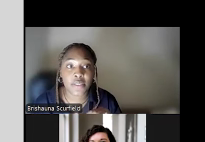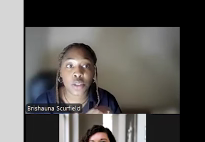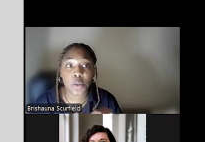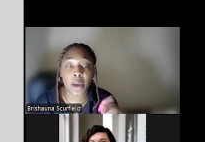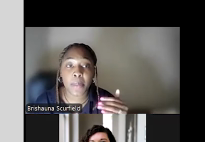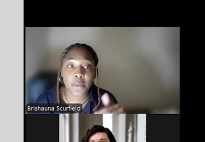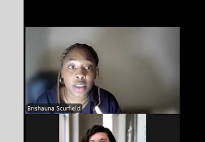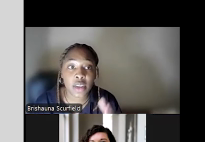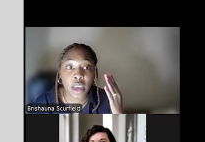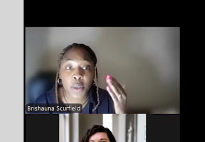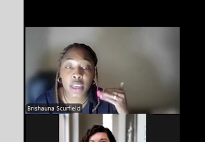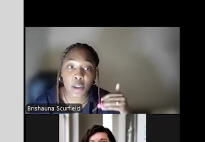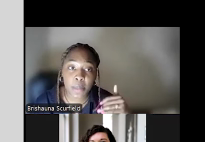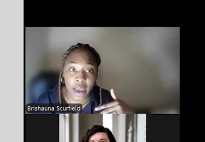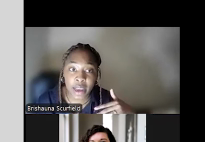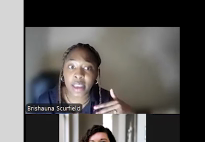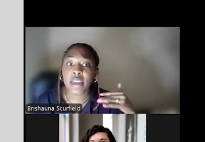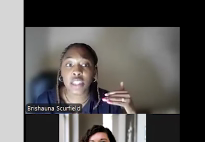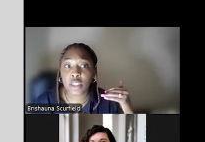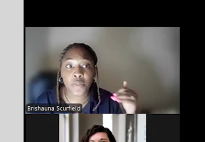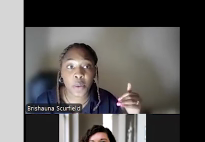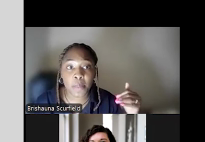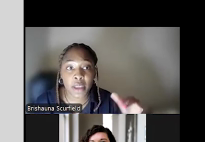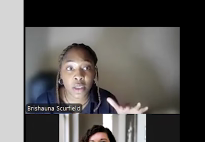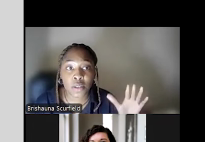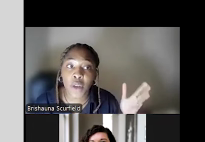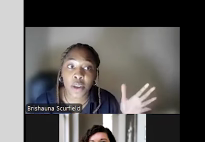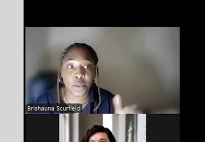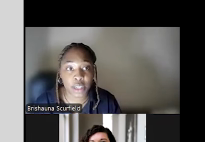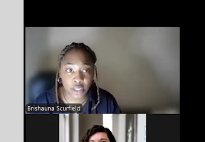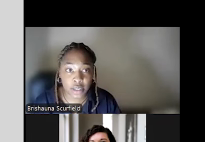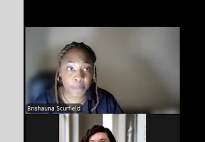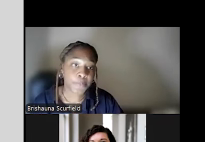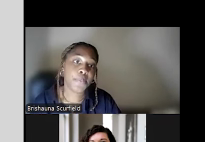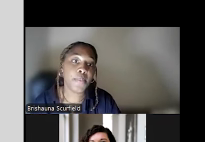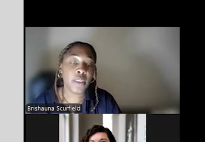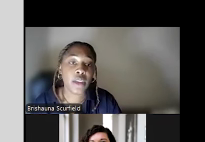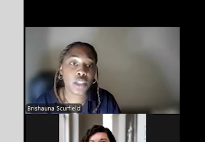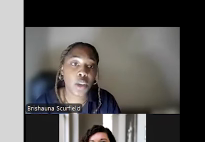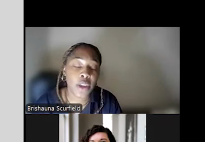have to come back with an with a human eye just to review and make those final corrections. So,